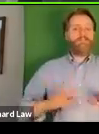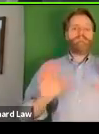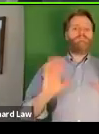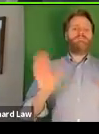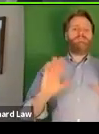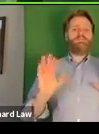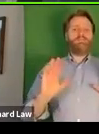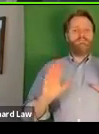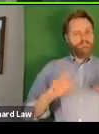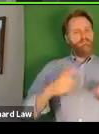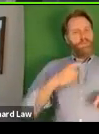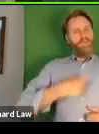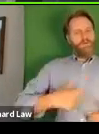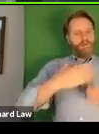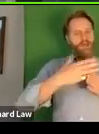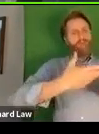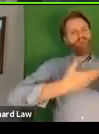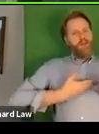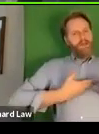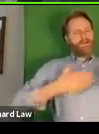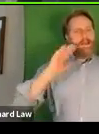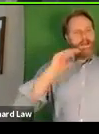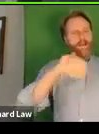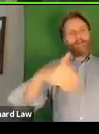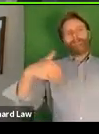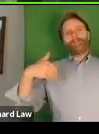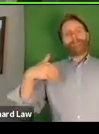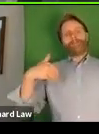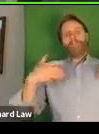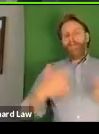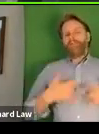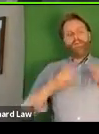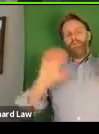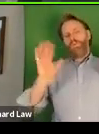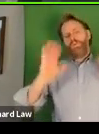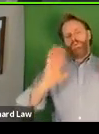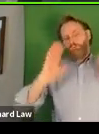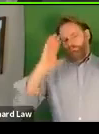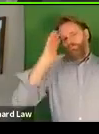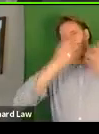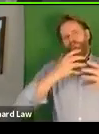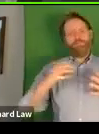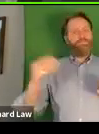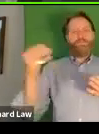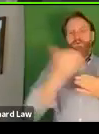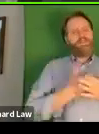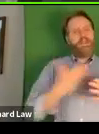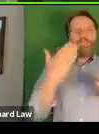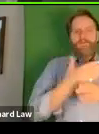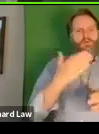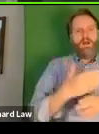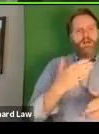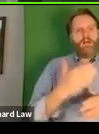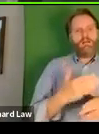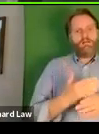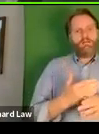if they feel that their safety is compromised if they've if they've been deployed to court and that as I